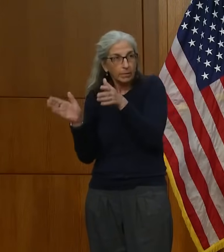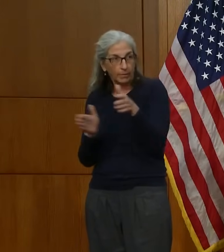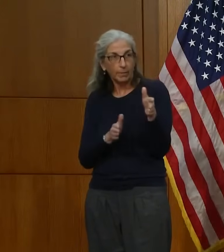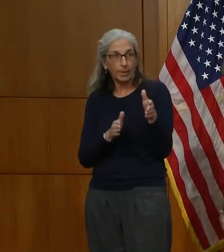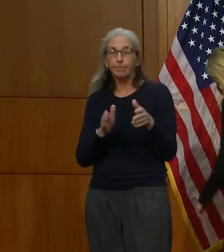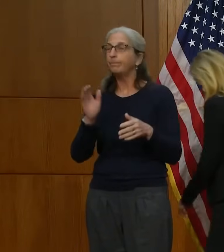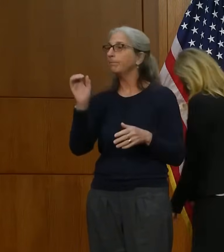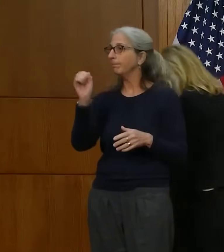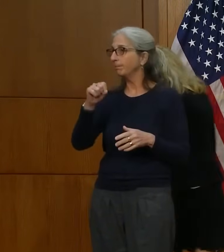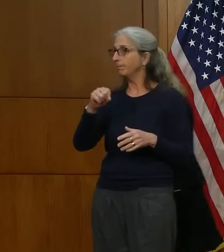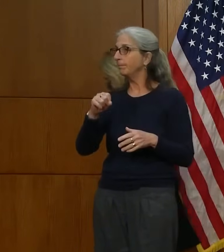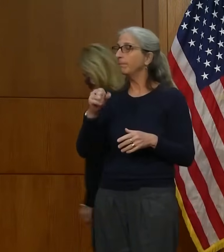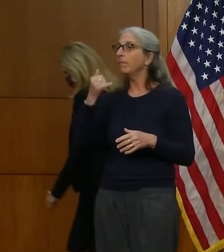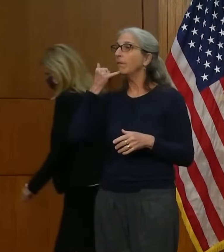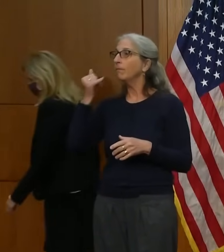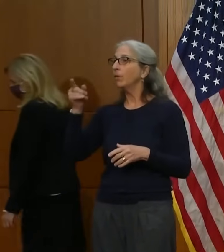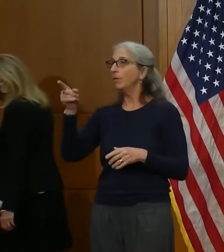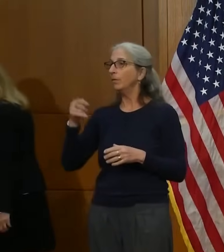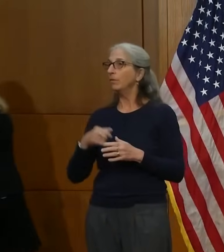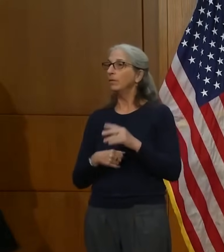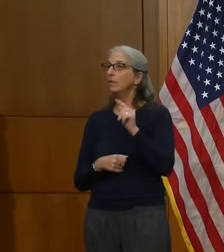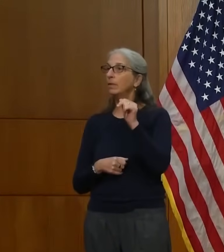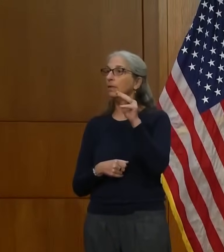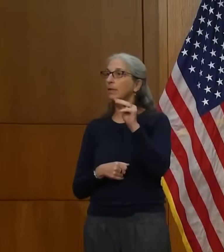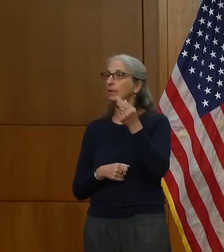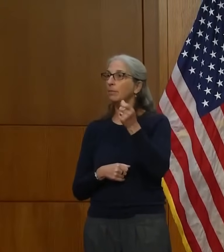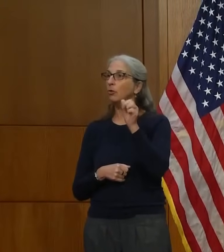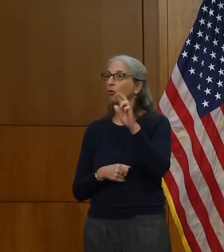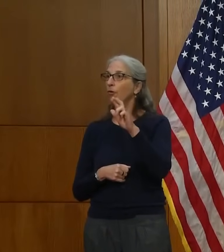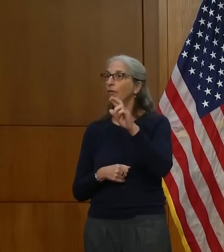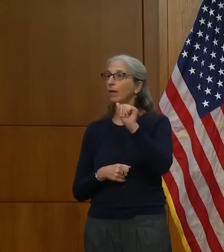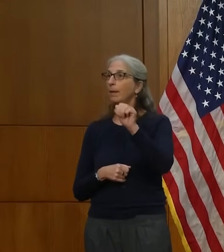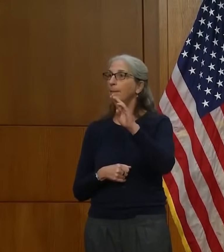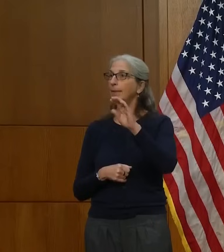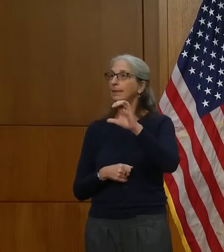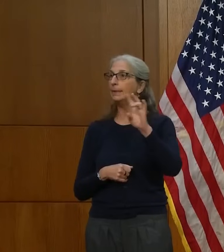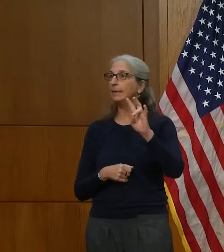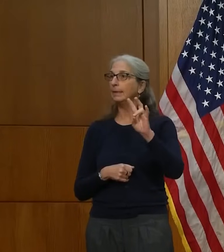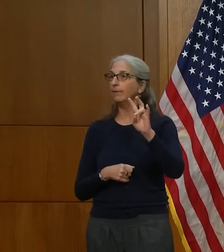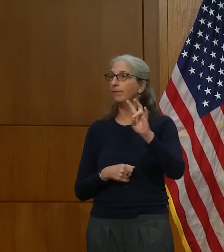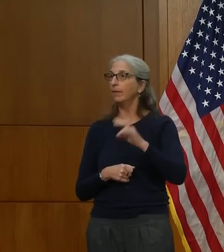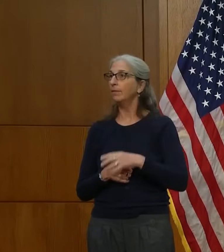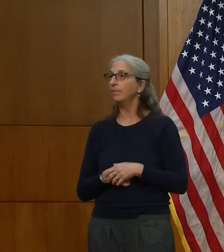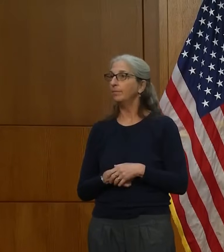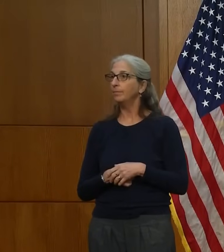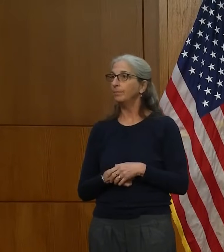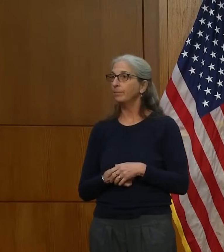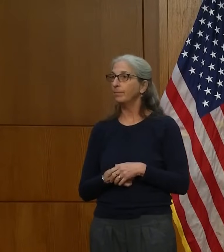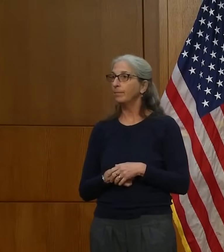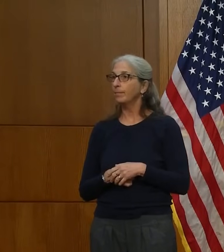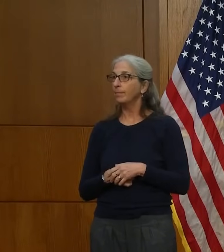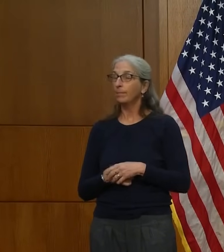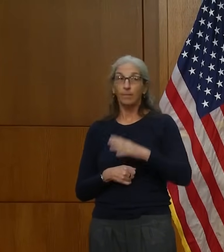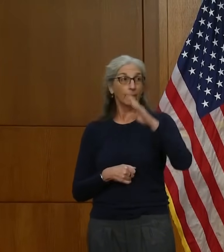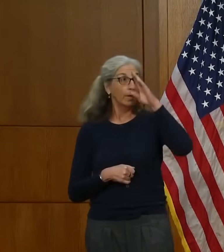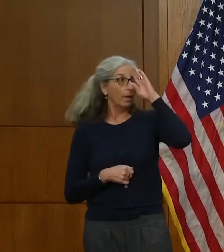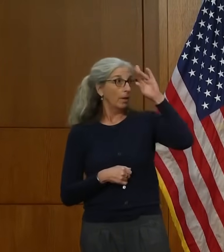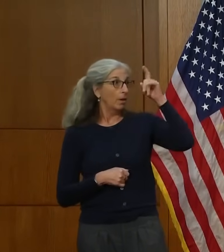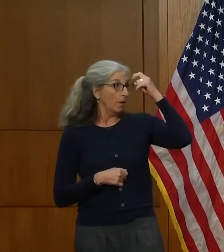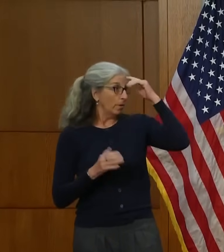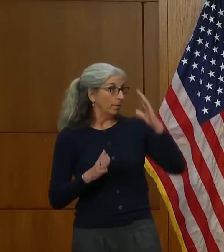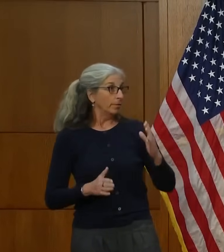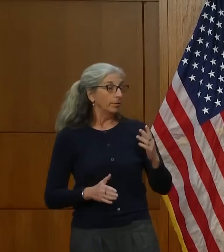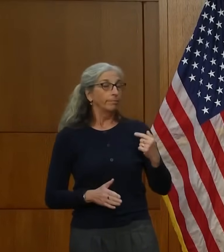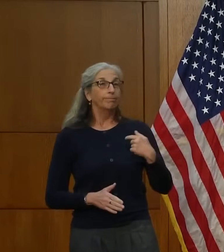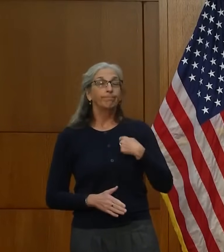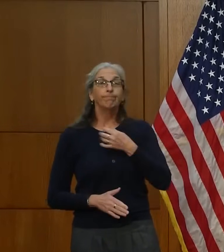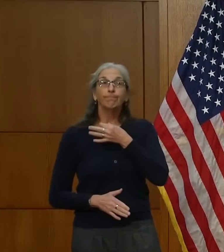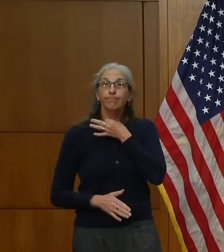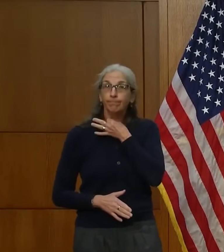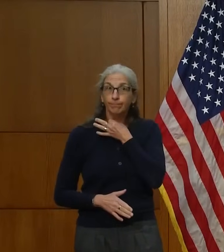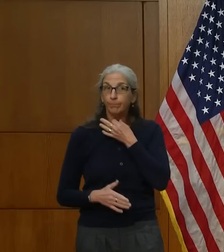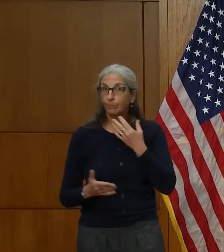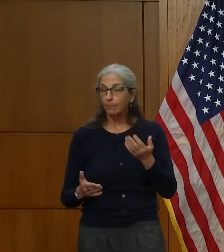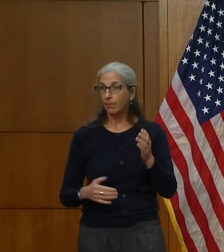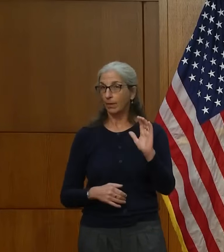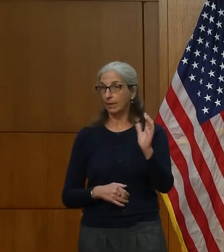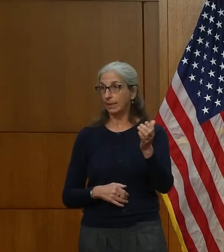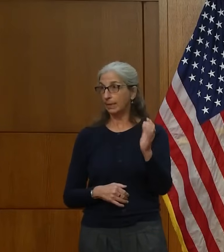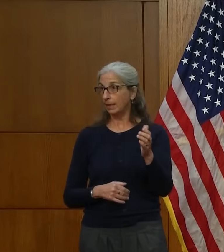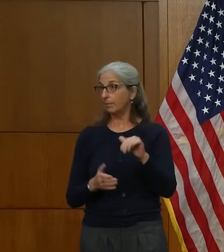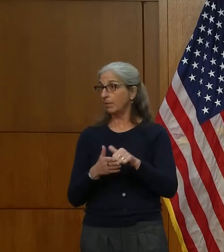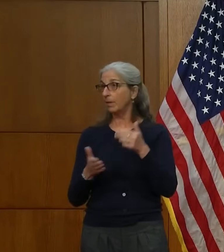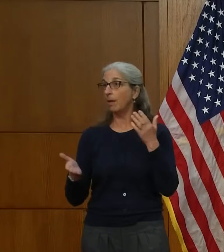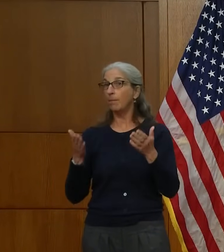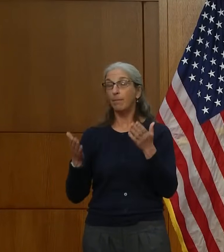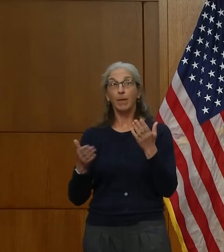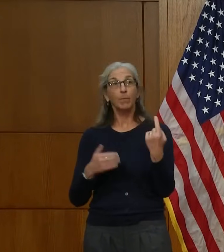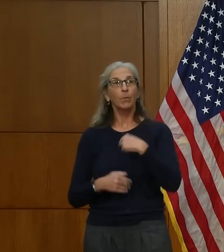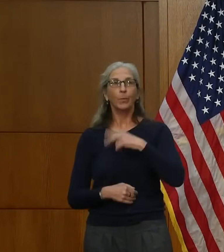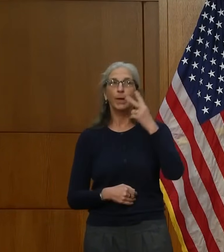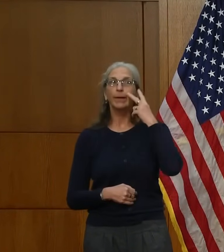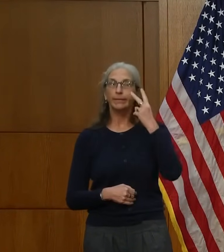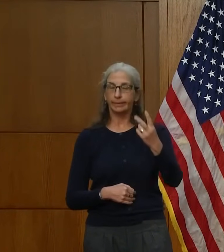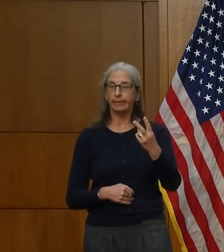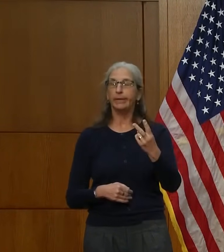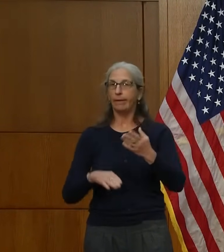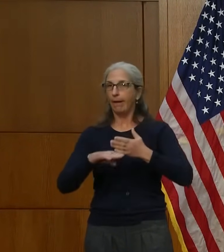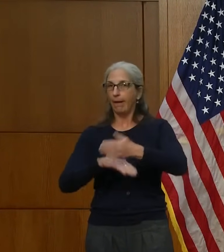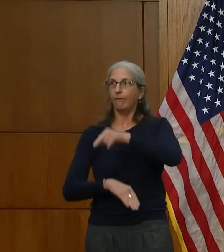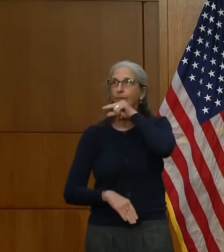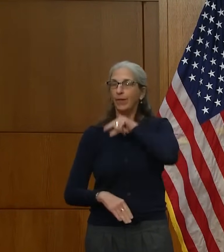SPECIFICS WILL BE OUTLINED,